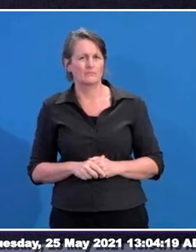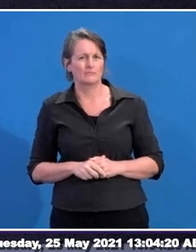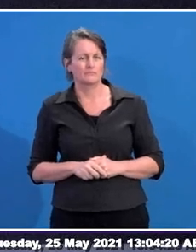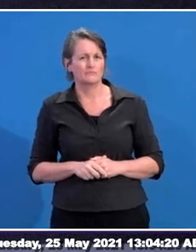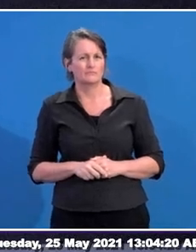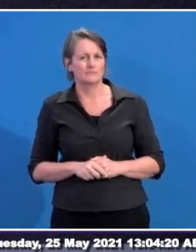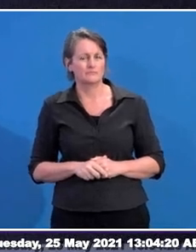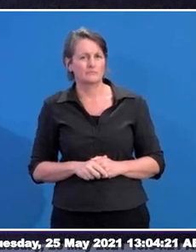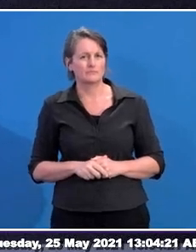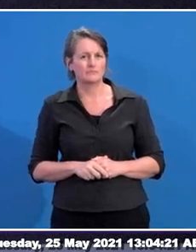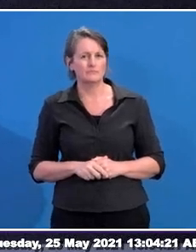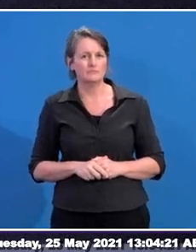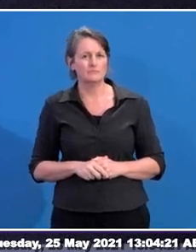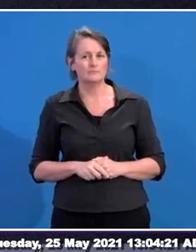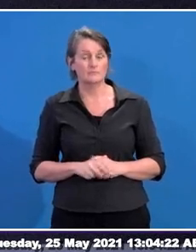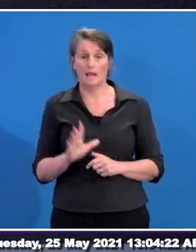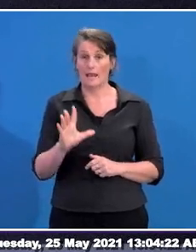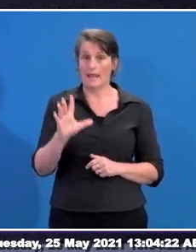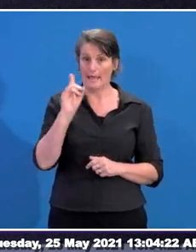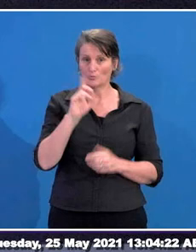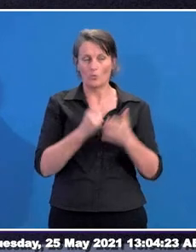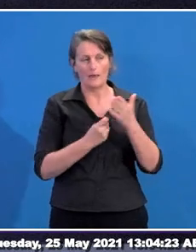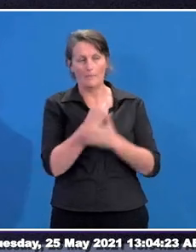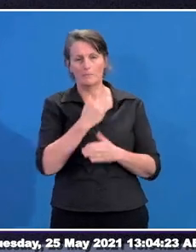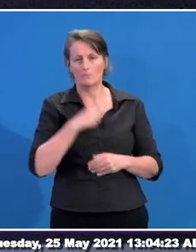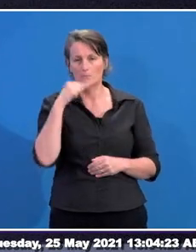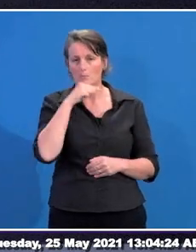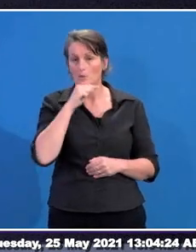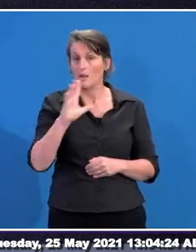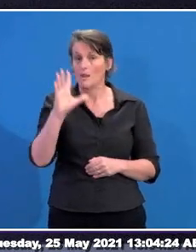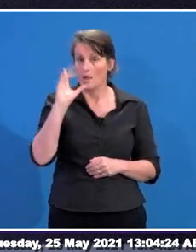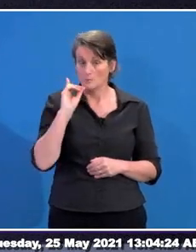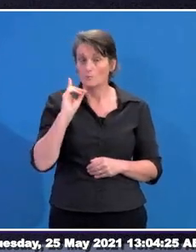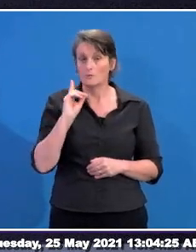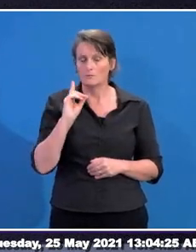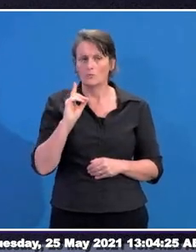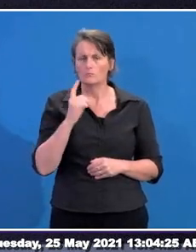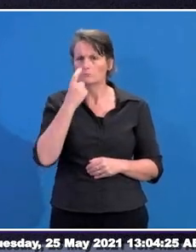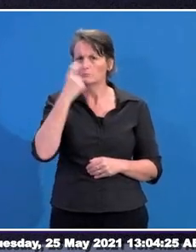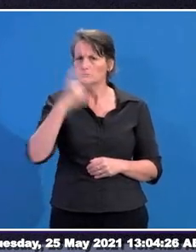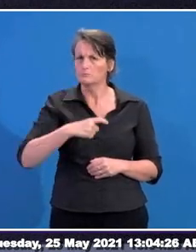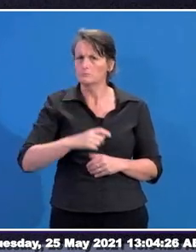I think last week's incident was very serious but it was played